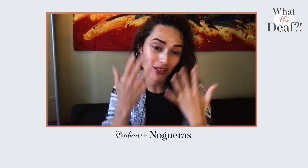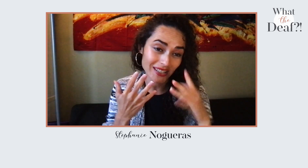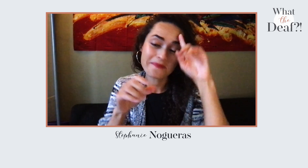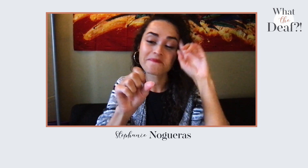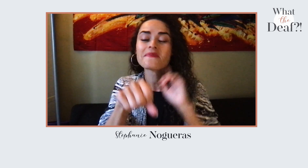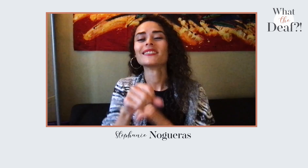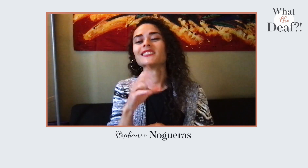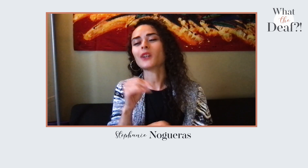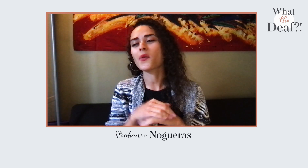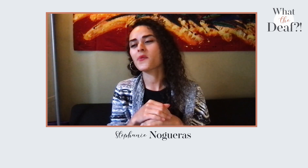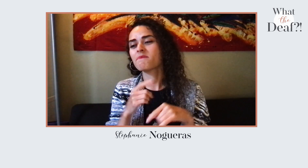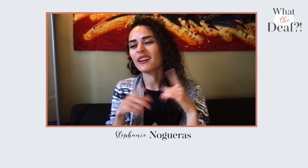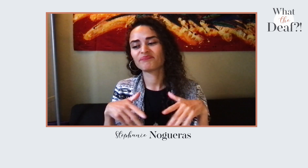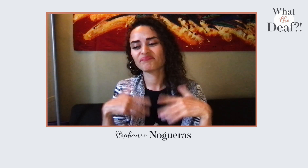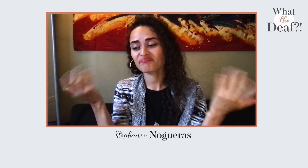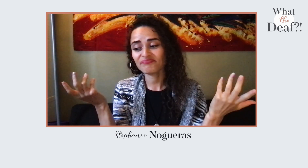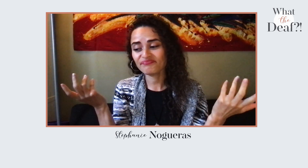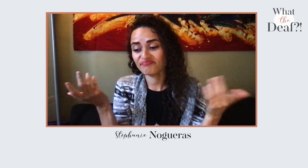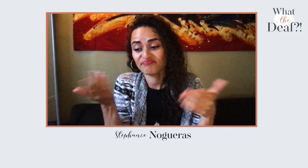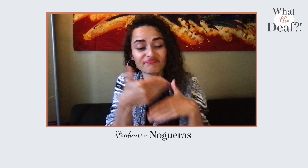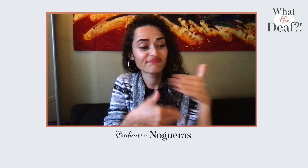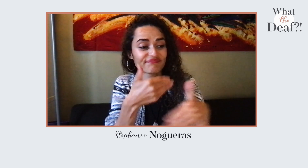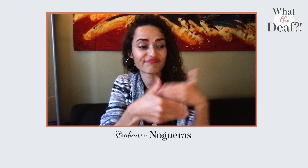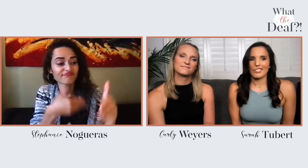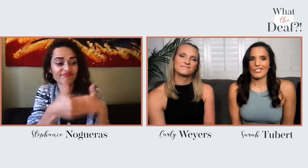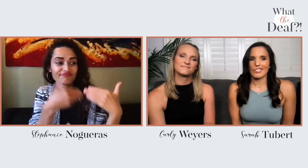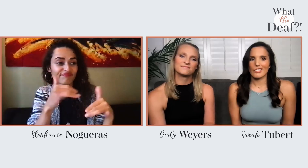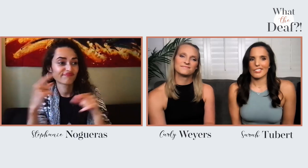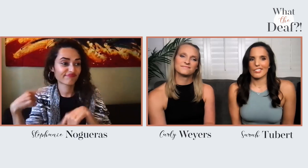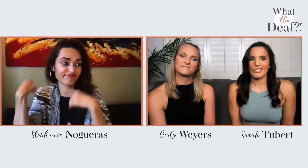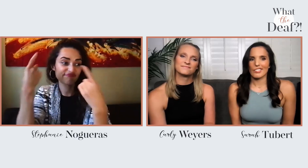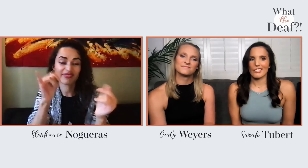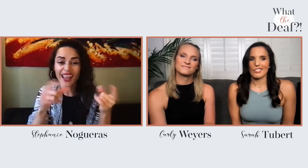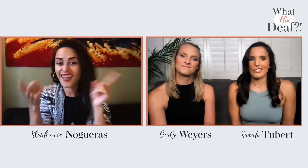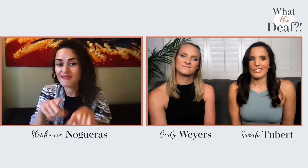To this day, I still feel really bad about it, but you know, that's kind of how I became an actress.